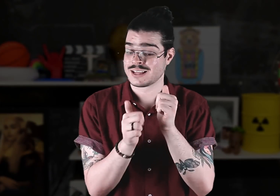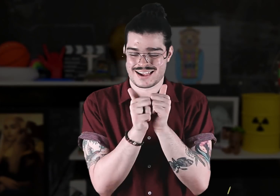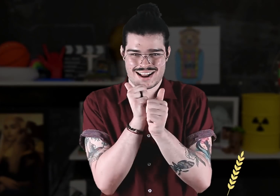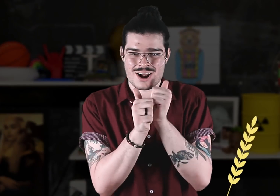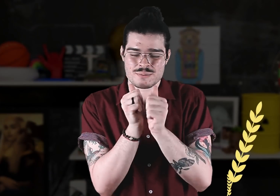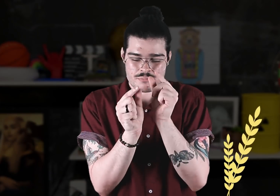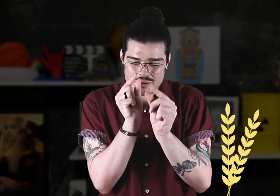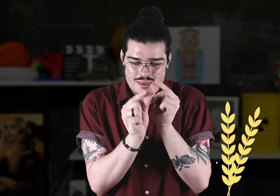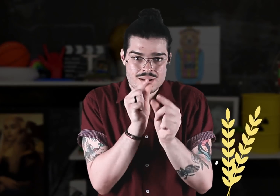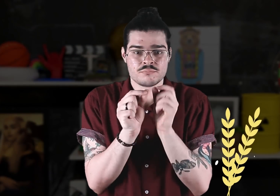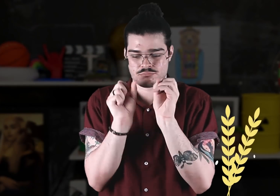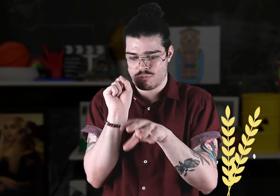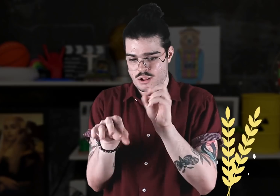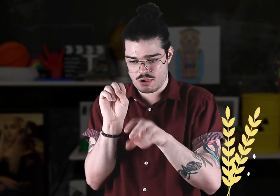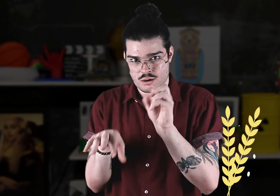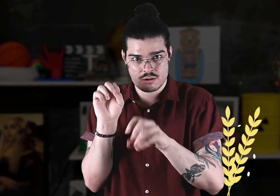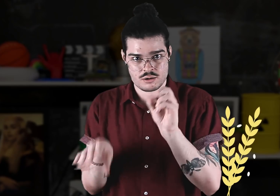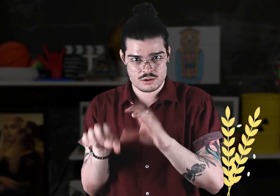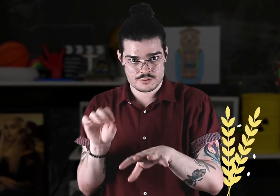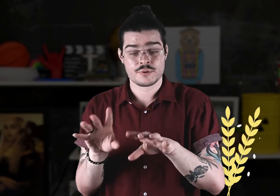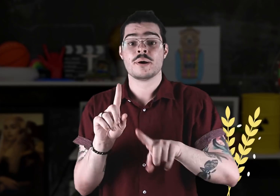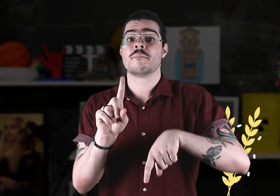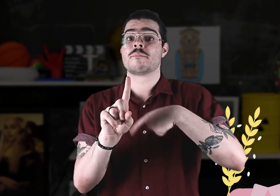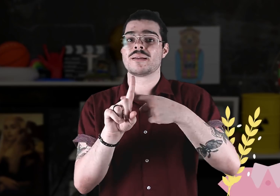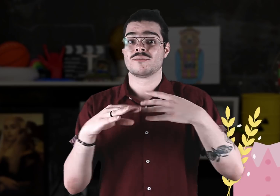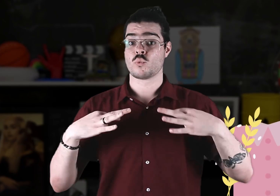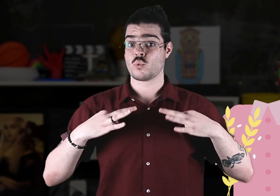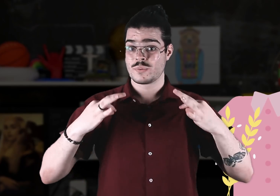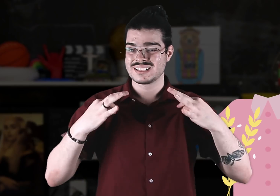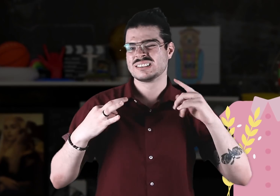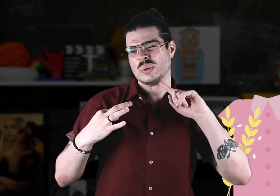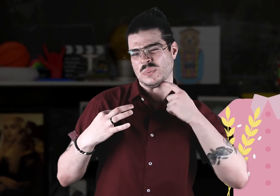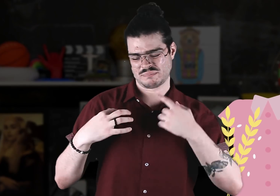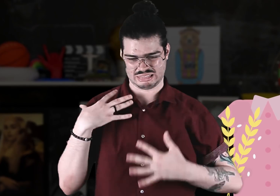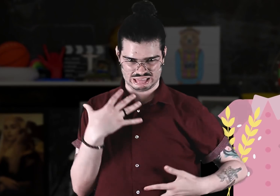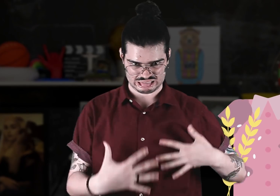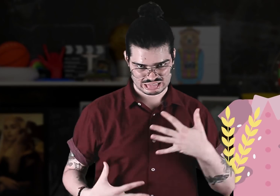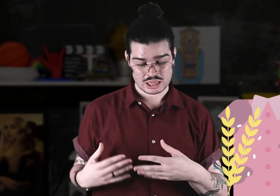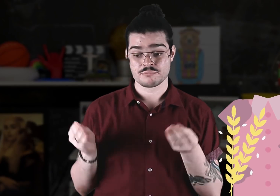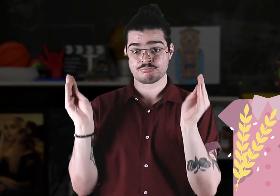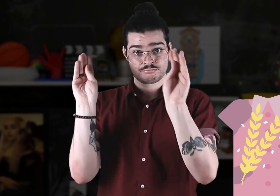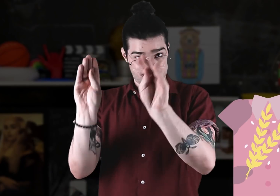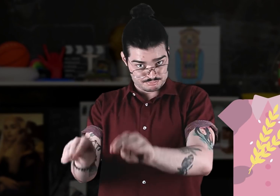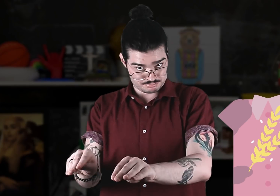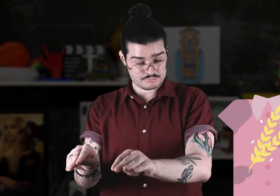He put grains of wheat in a dirty shirt,